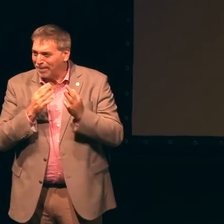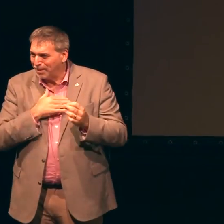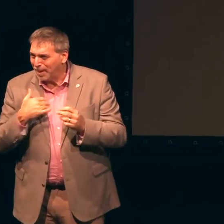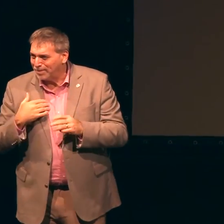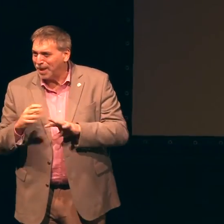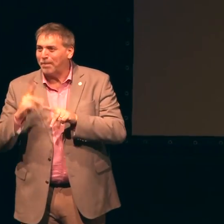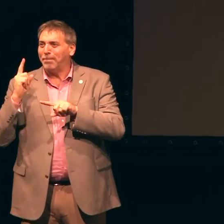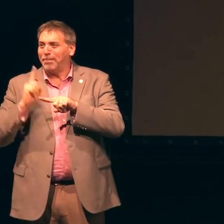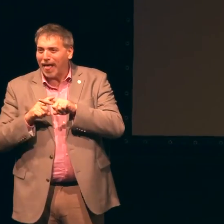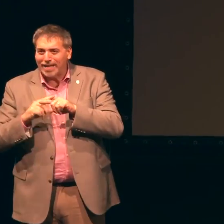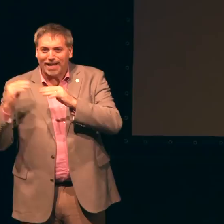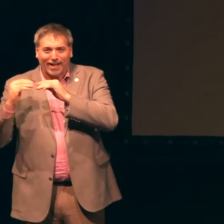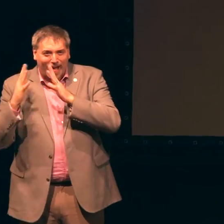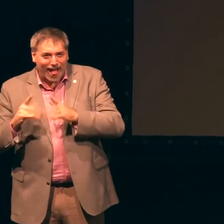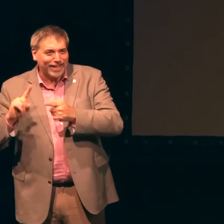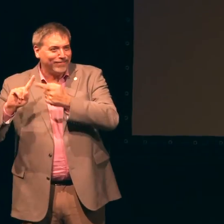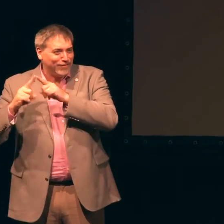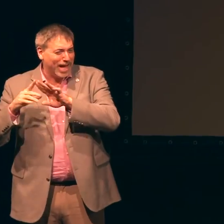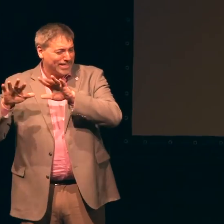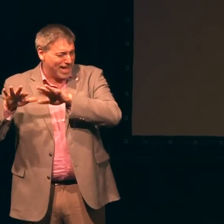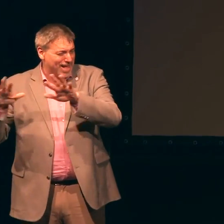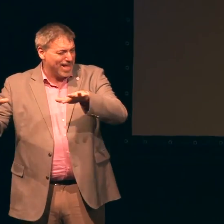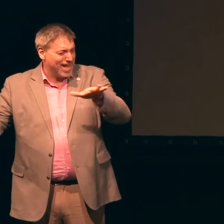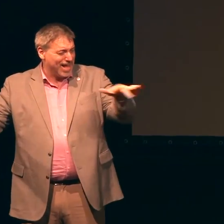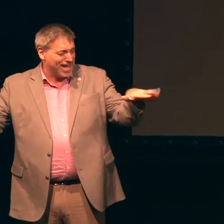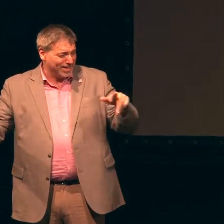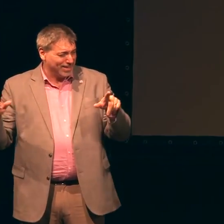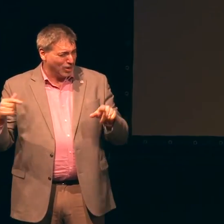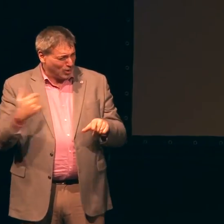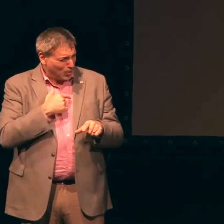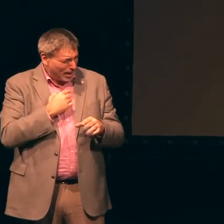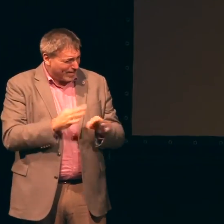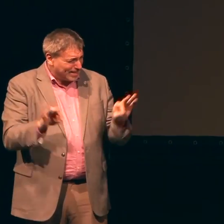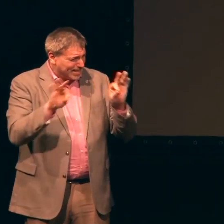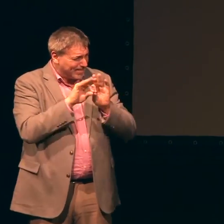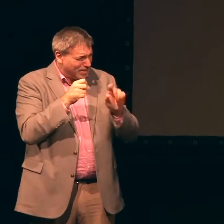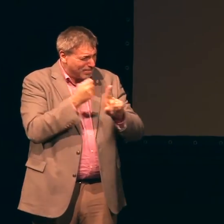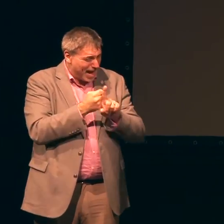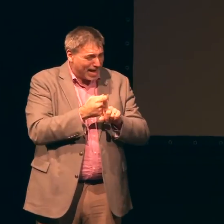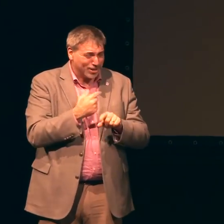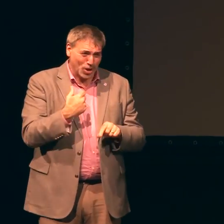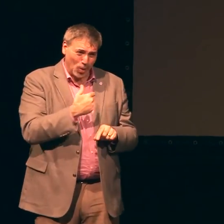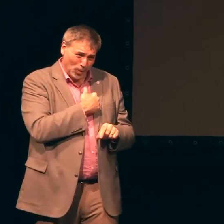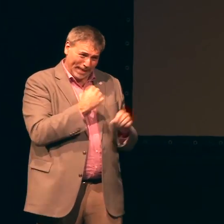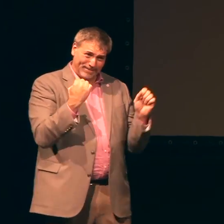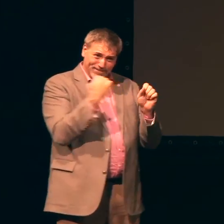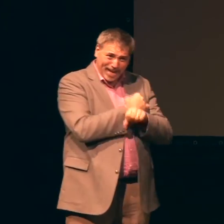plus family members and colleagues and friends and it ripples out from there, the impact